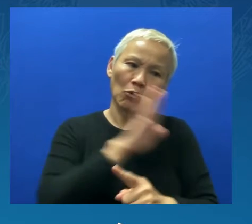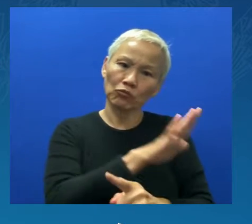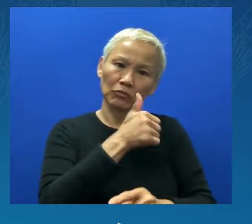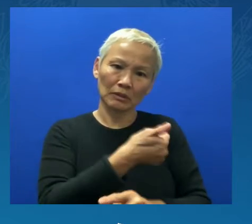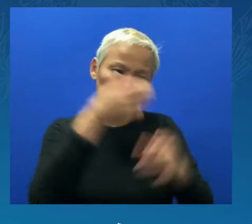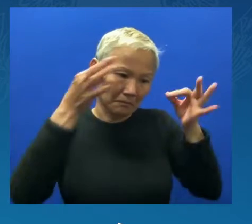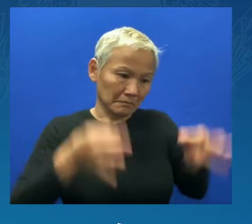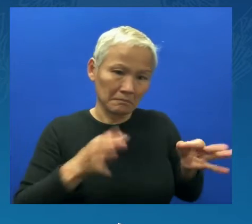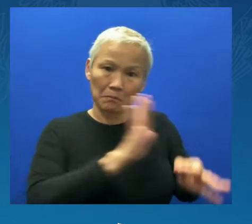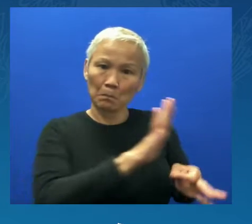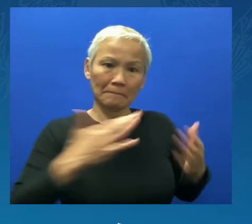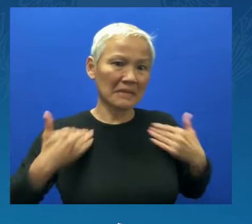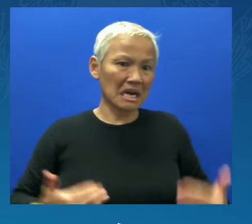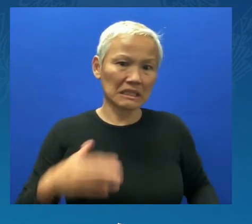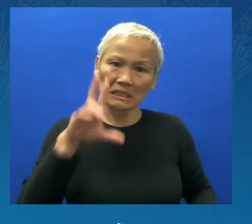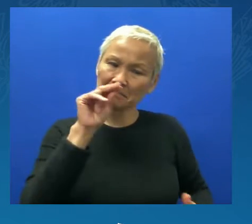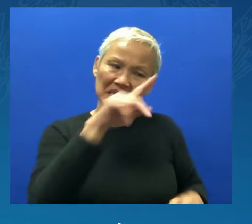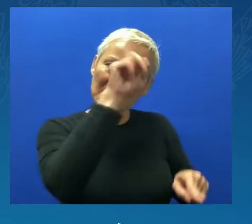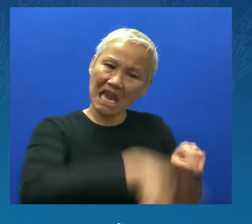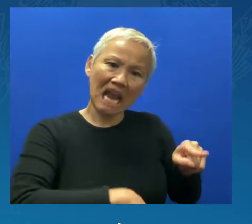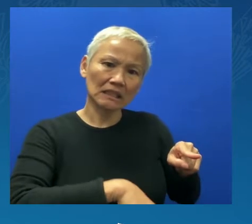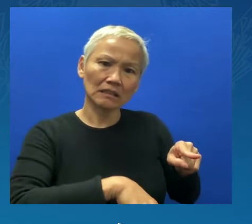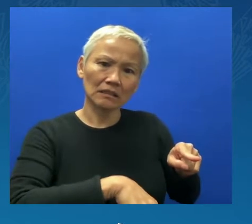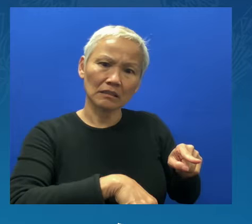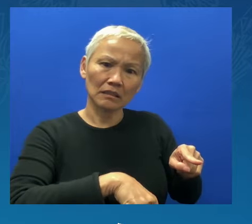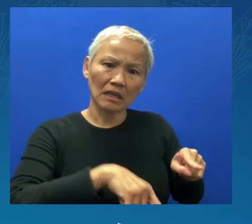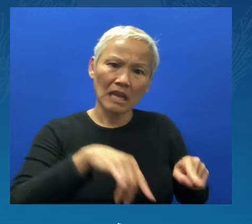it's immoral. It's immoral.